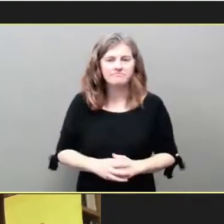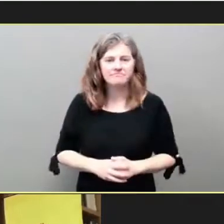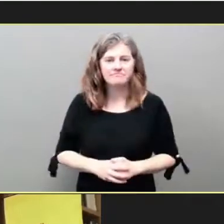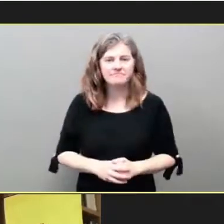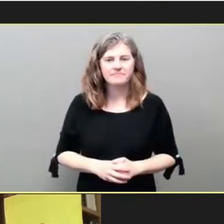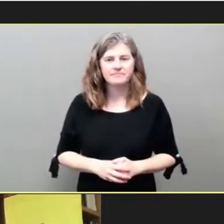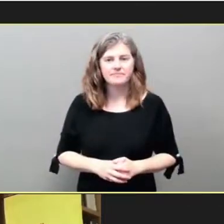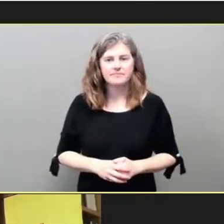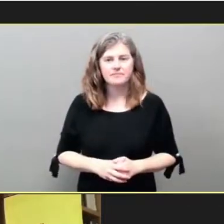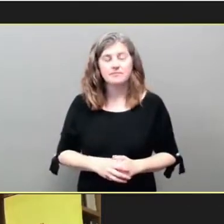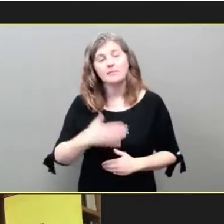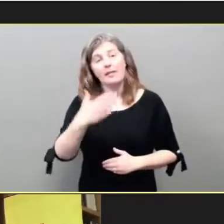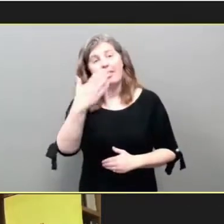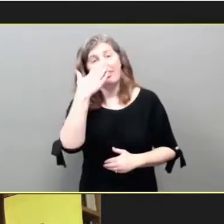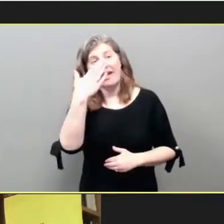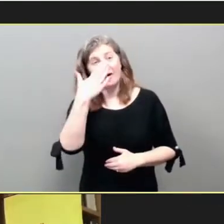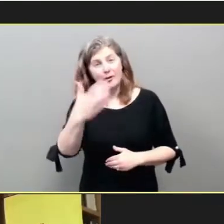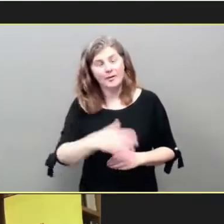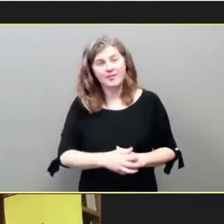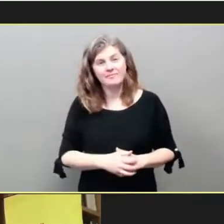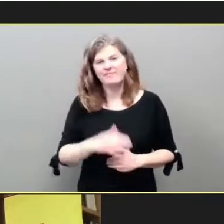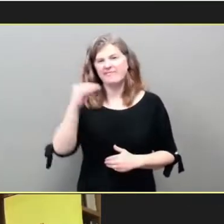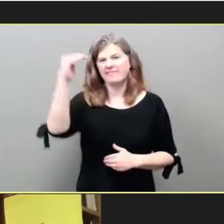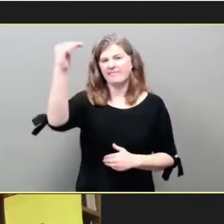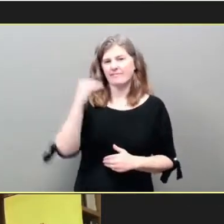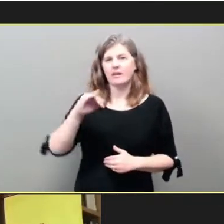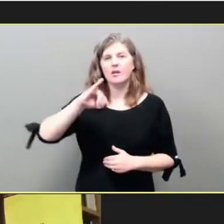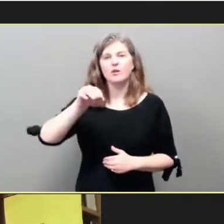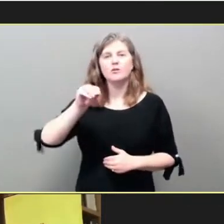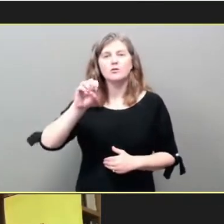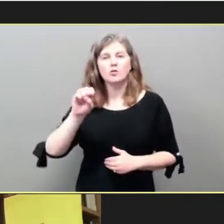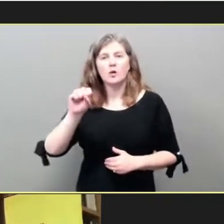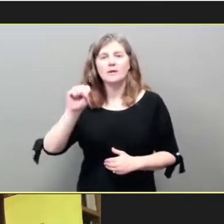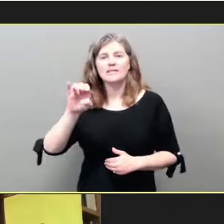Thank you everyone. Um, so next we'll have joe size and then followed by our